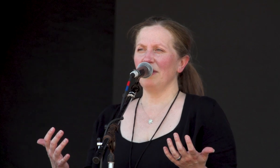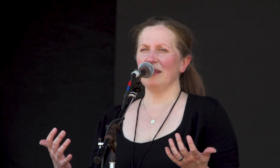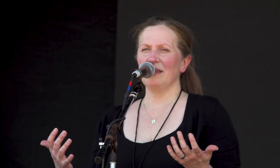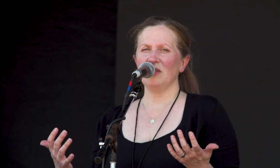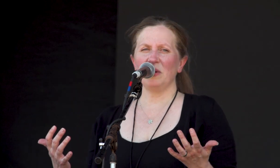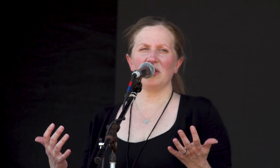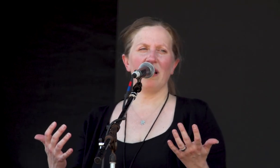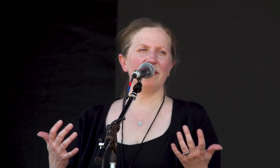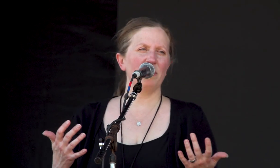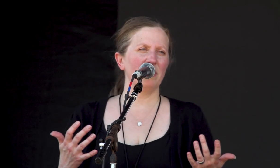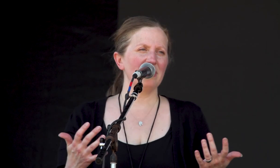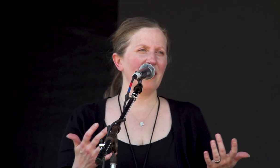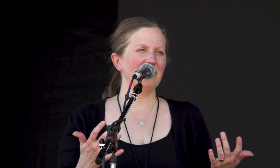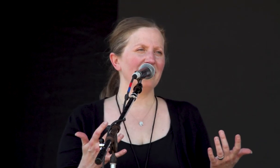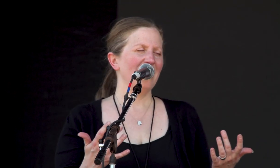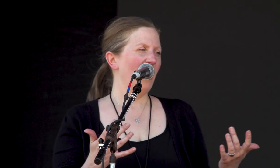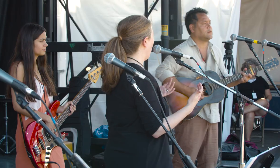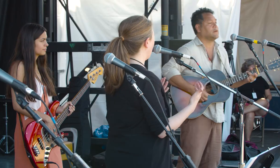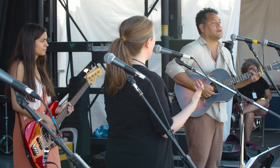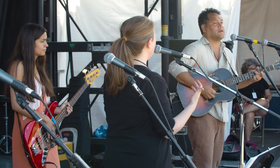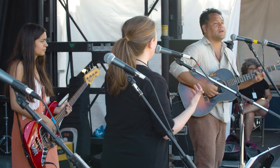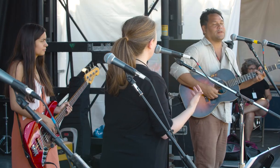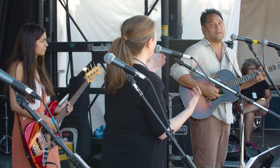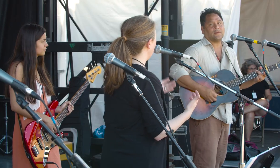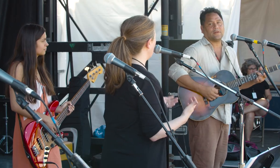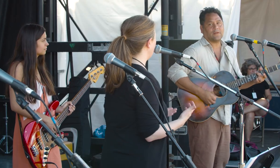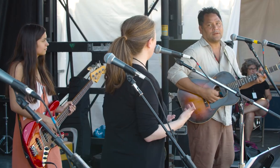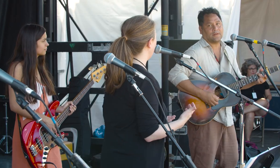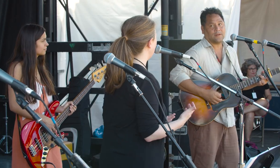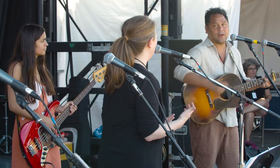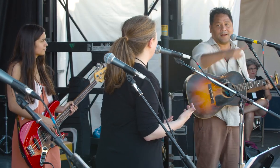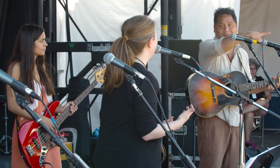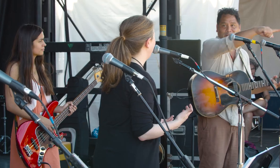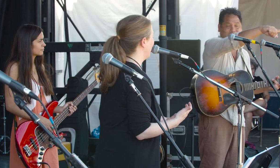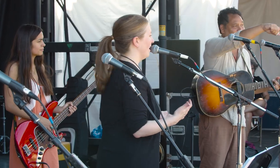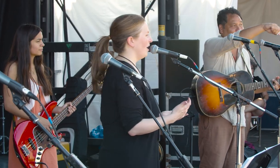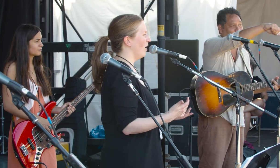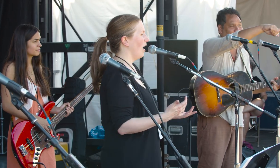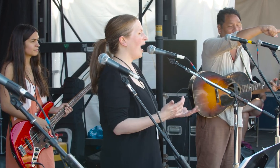Too much song for bird sounds? Alright, how about Daniel. What kind of birds should we sing about today? Daniel: Listen all these birds!